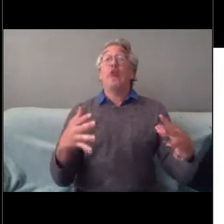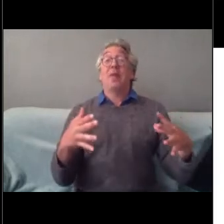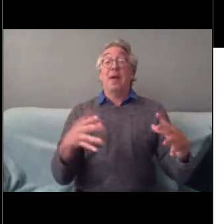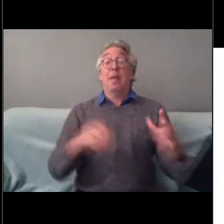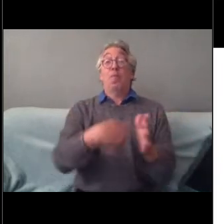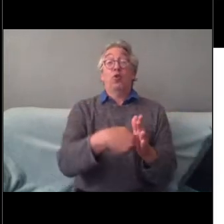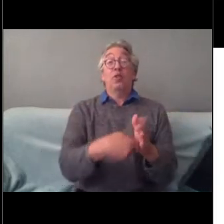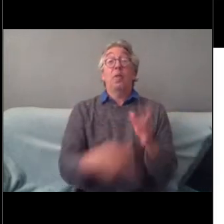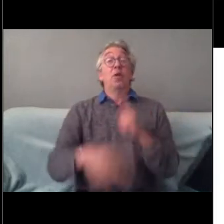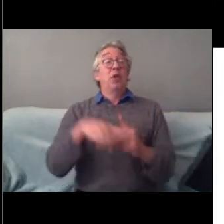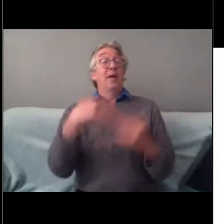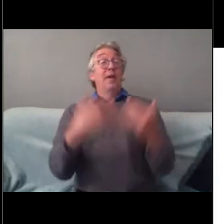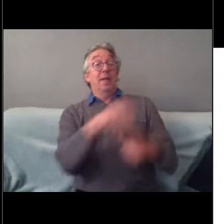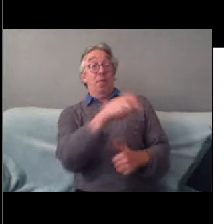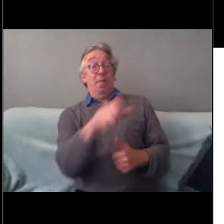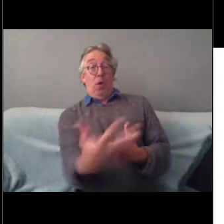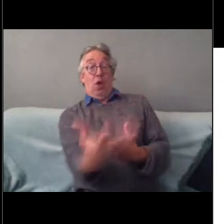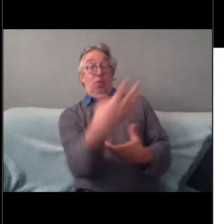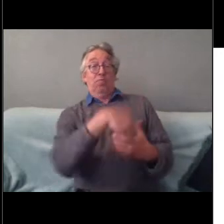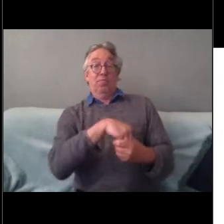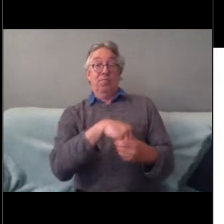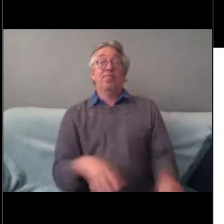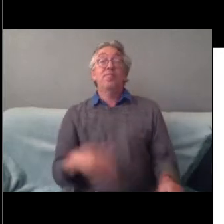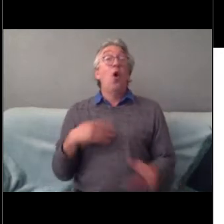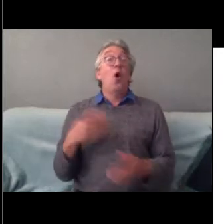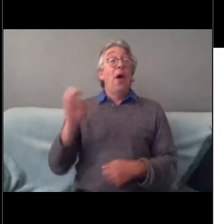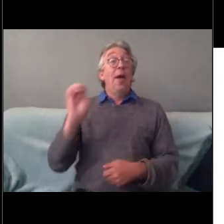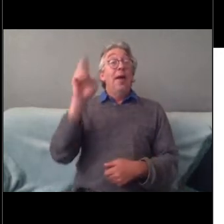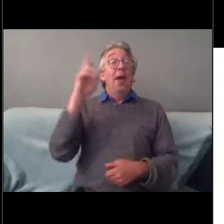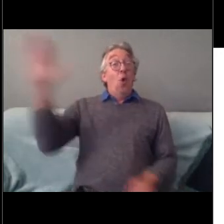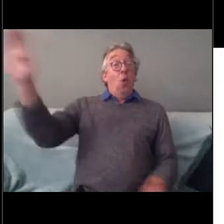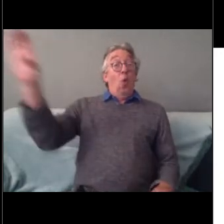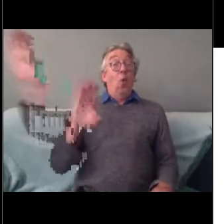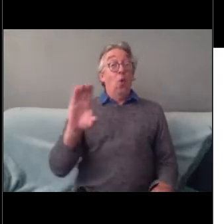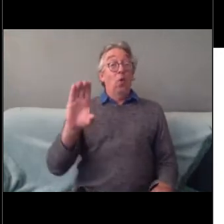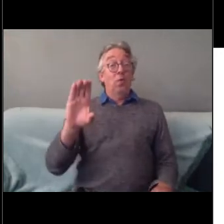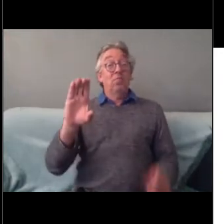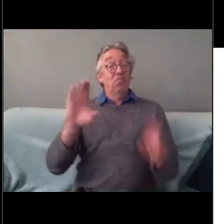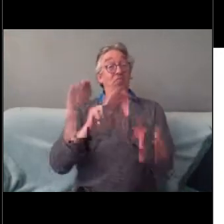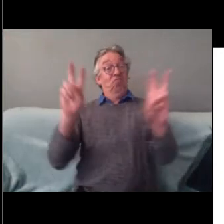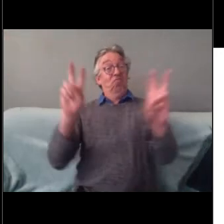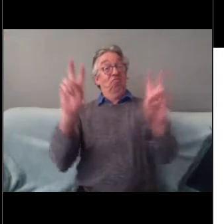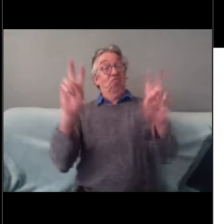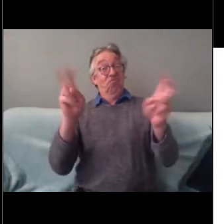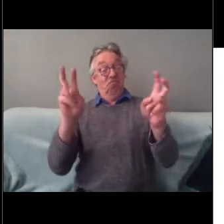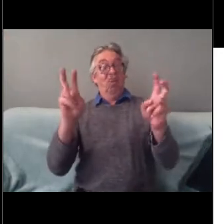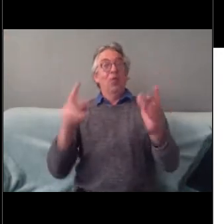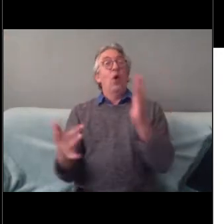under technical assistance and it started last December.